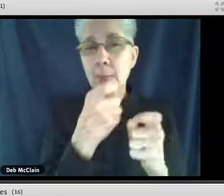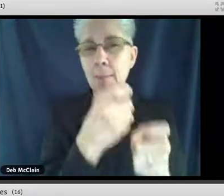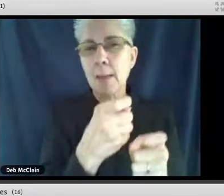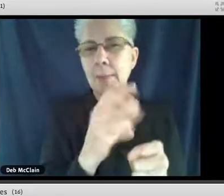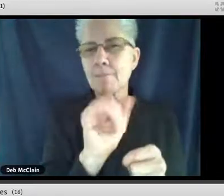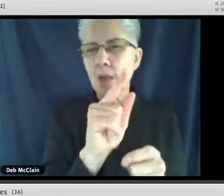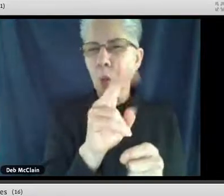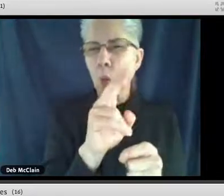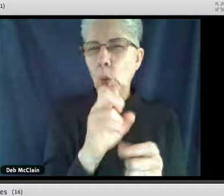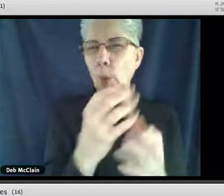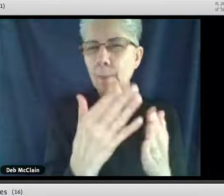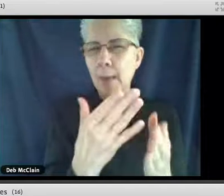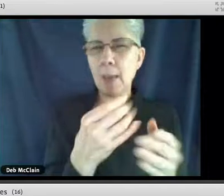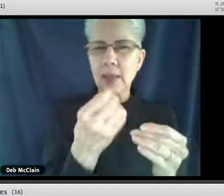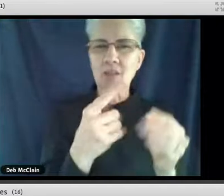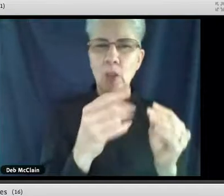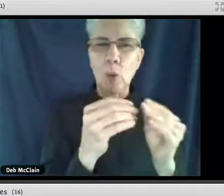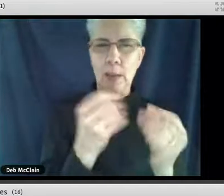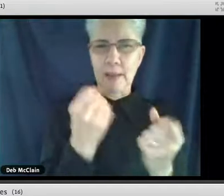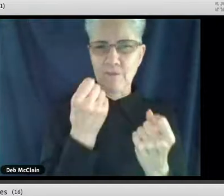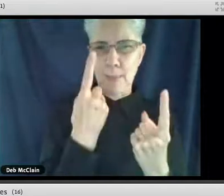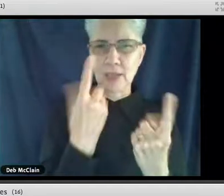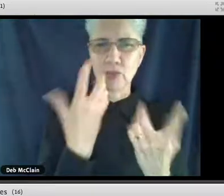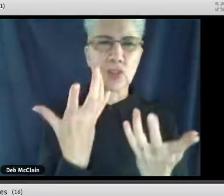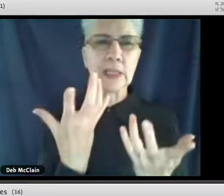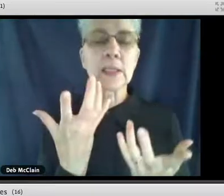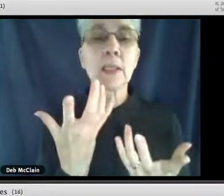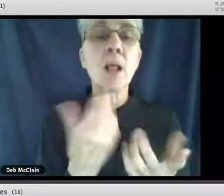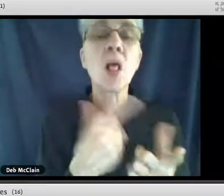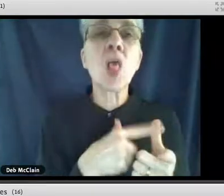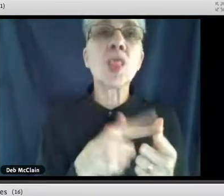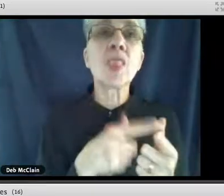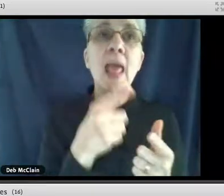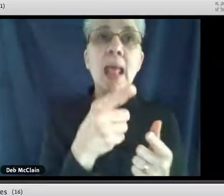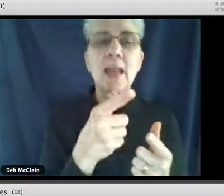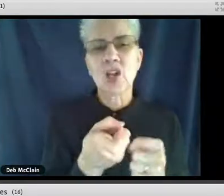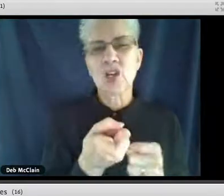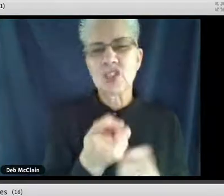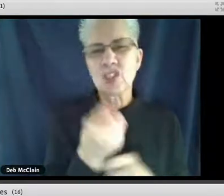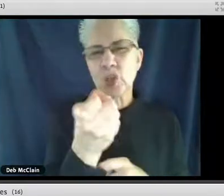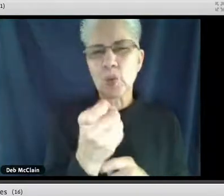Maybe I'm giving him a little inside information. It could skew the results.